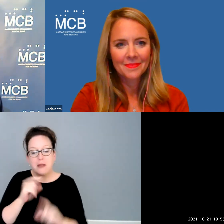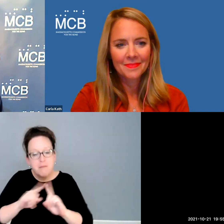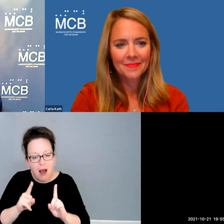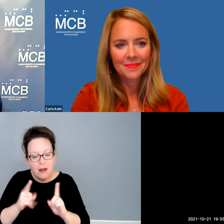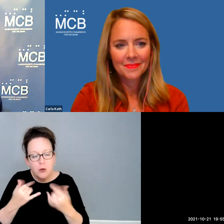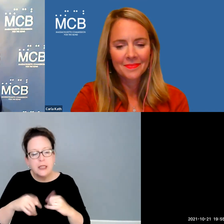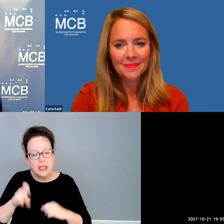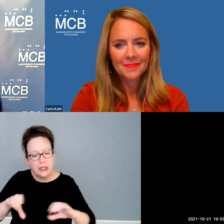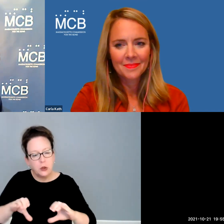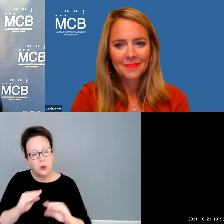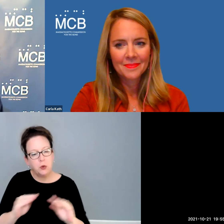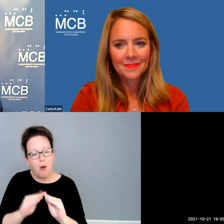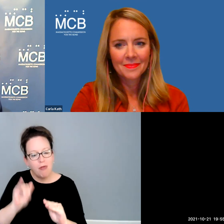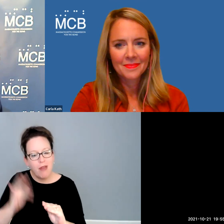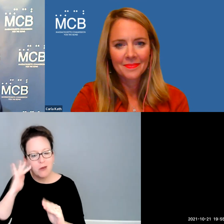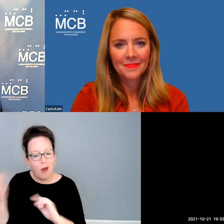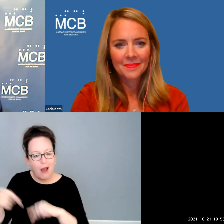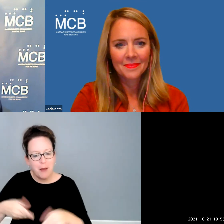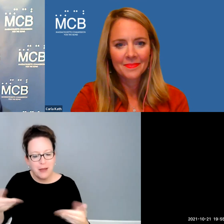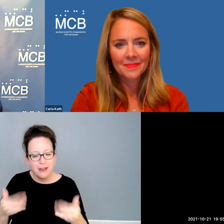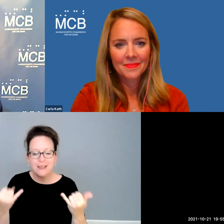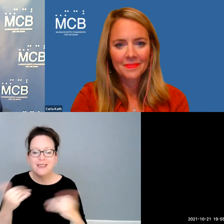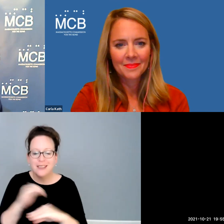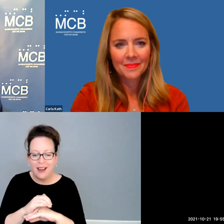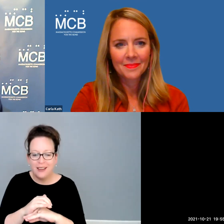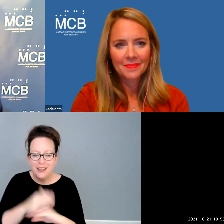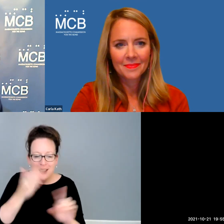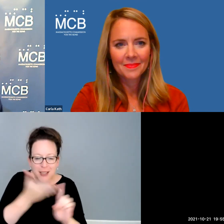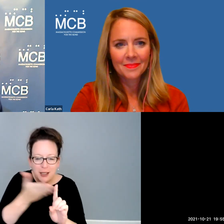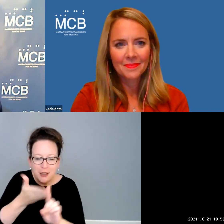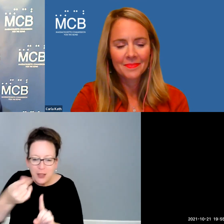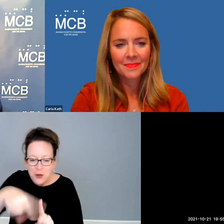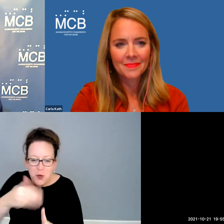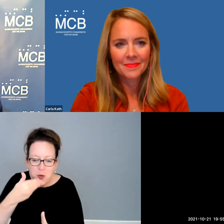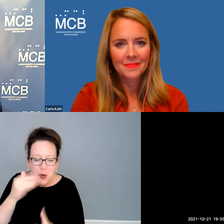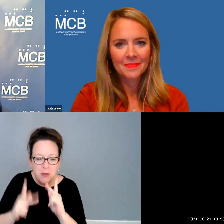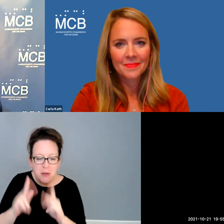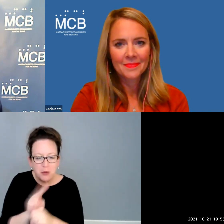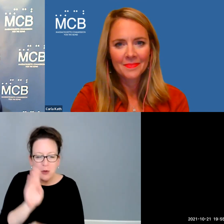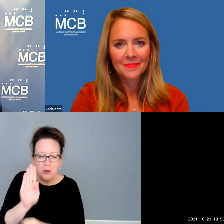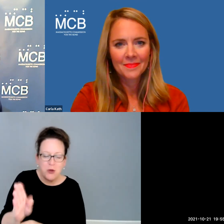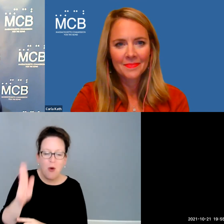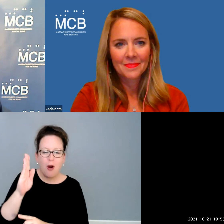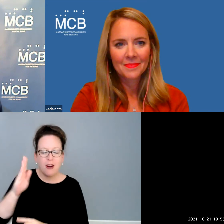is trying to influence and persuade you, good people, to use your intellect, your keen insight